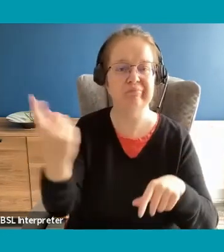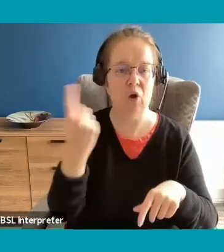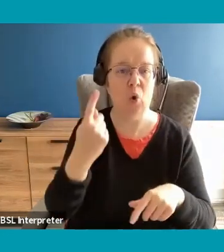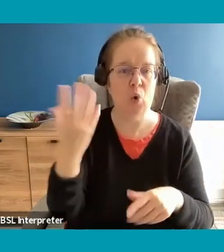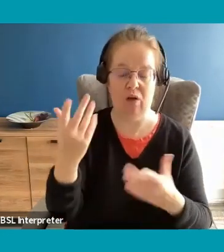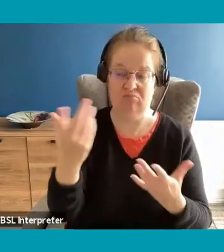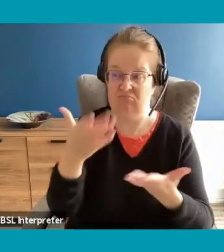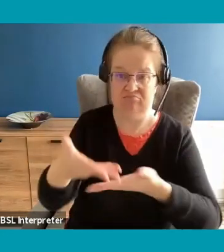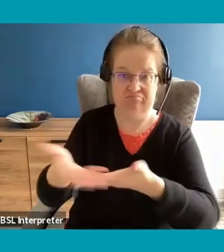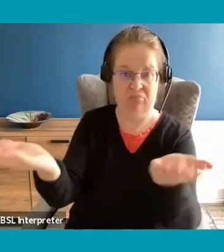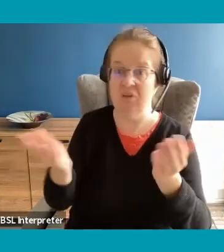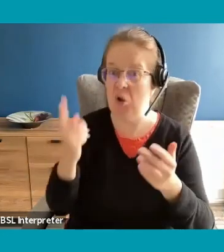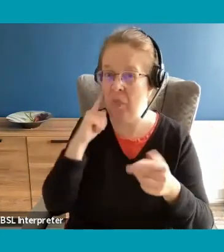I don't know if that would be better. Rosa than.